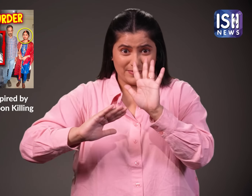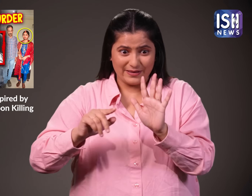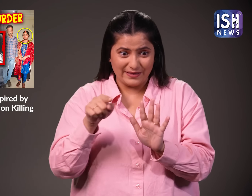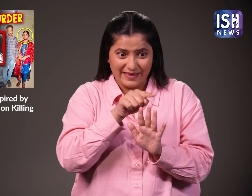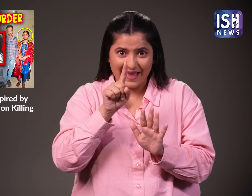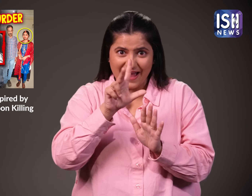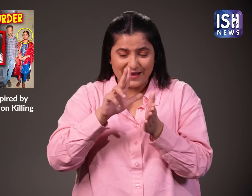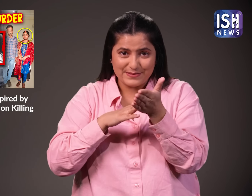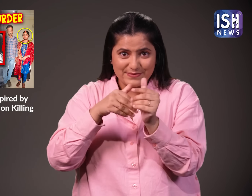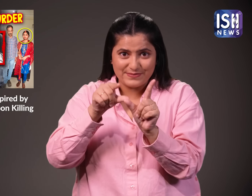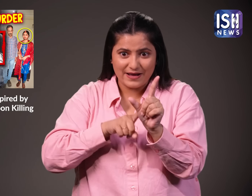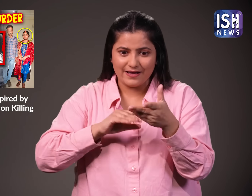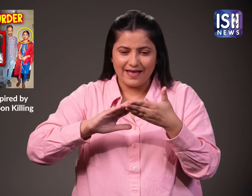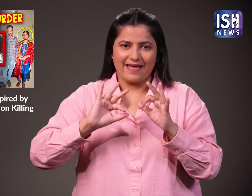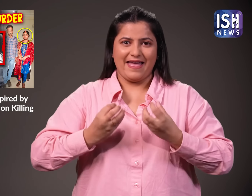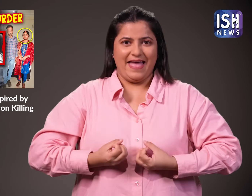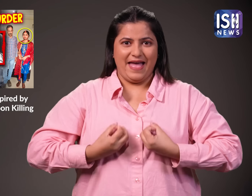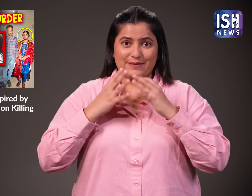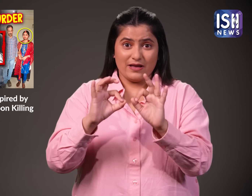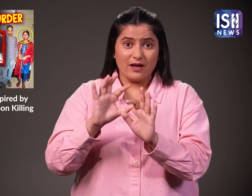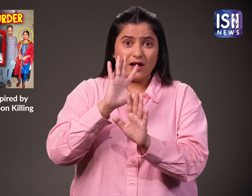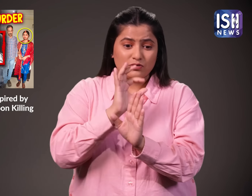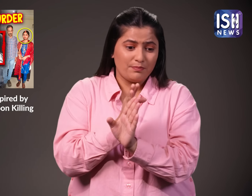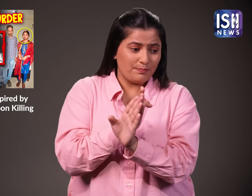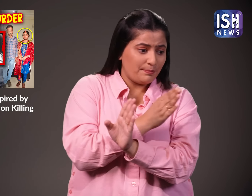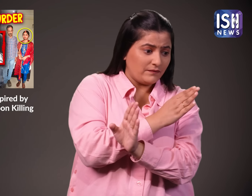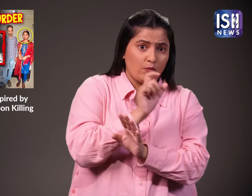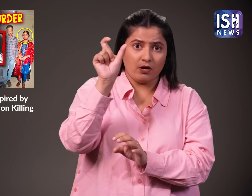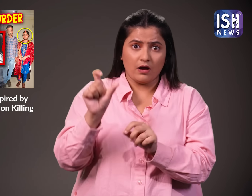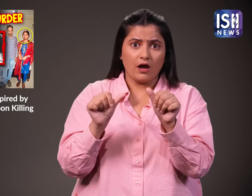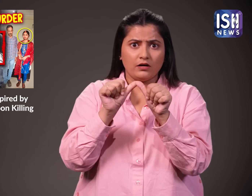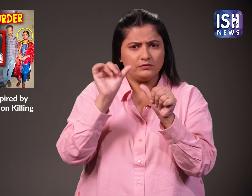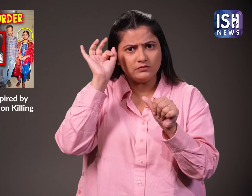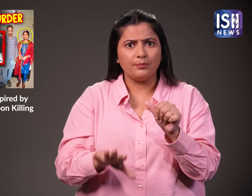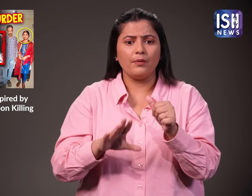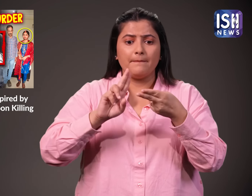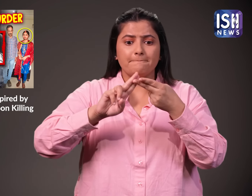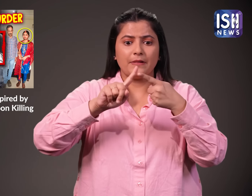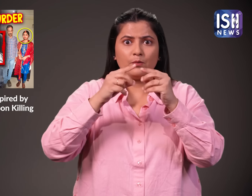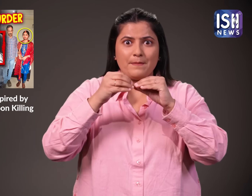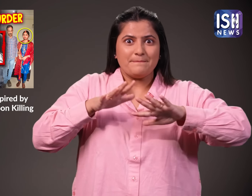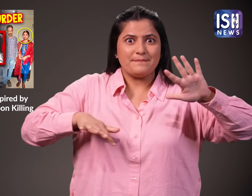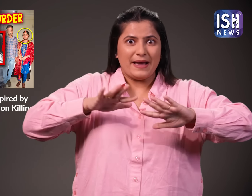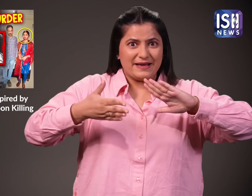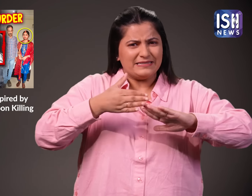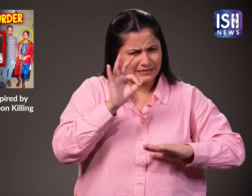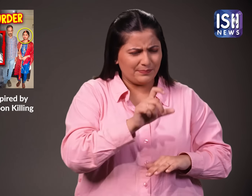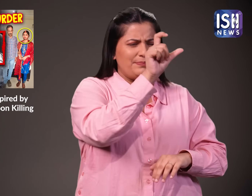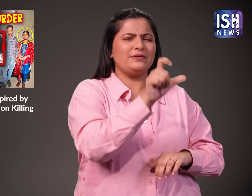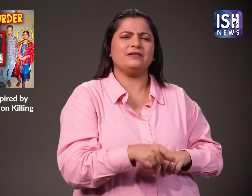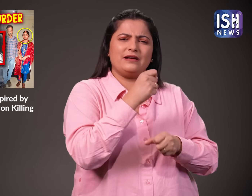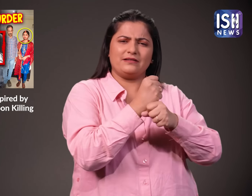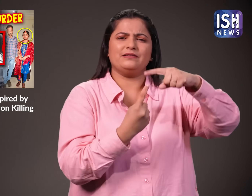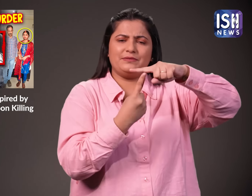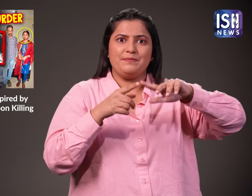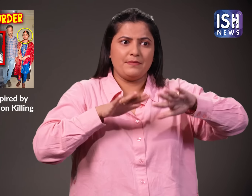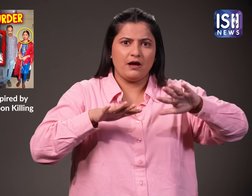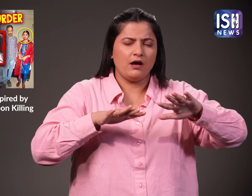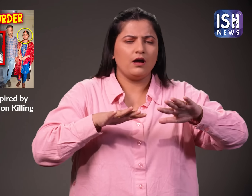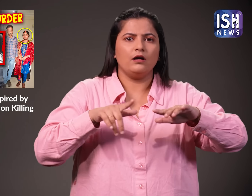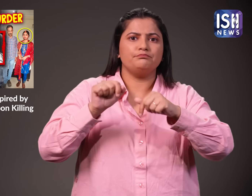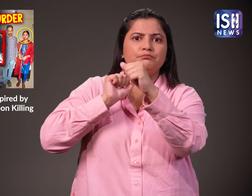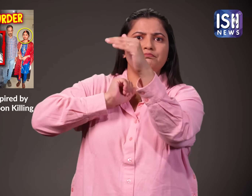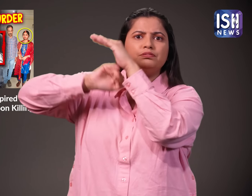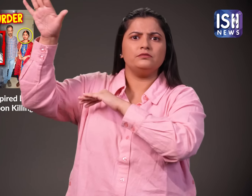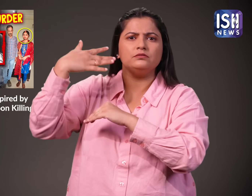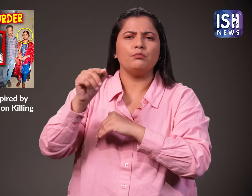Although they got married on 18th May, Aishwarya had previously run away to avoid marrying Tejeswar in February,